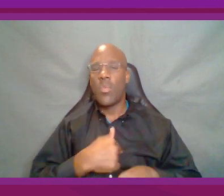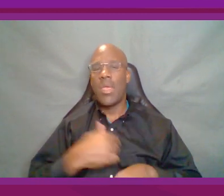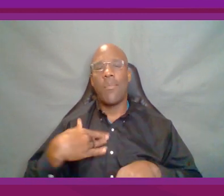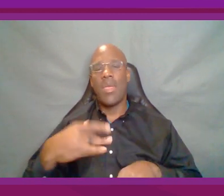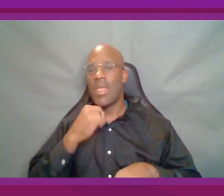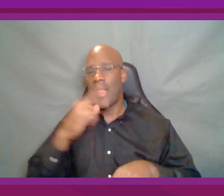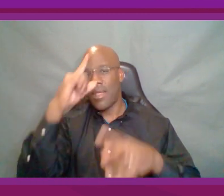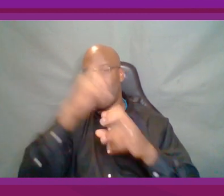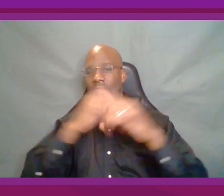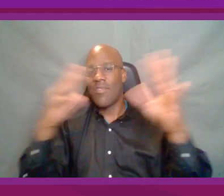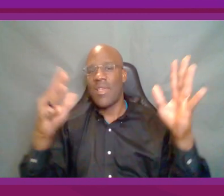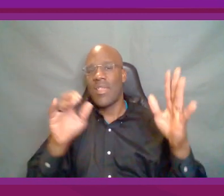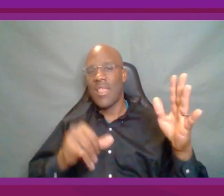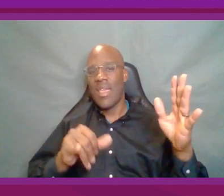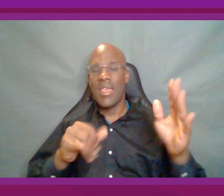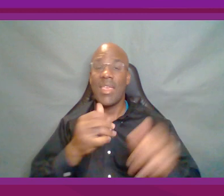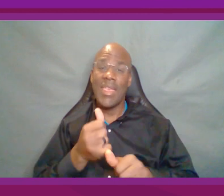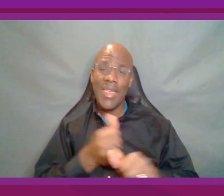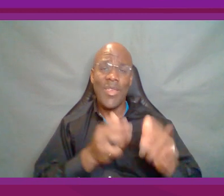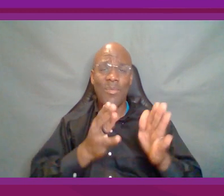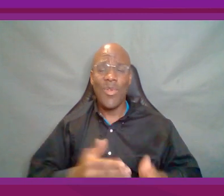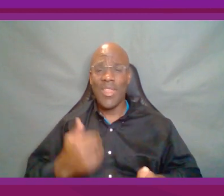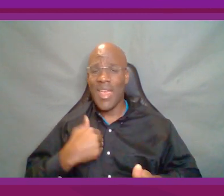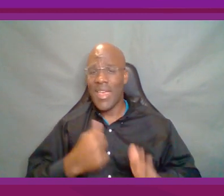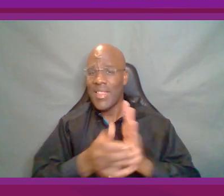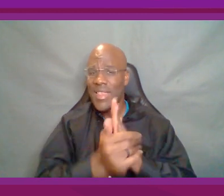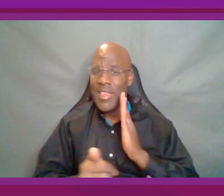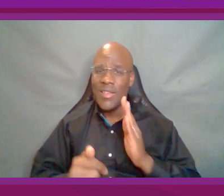that can actually create. I always talk about, each person has a skill, a gift, something